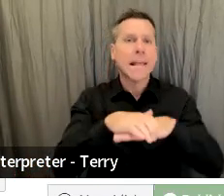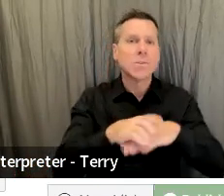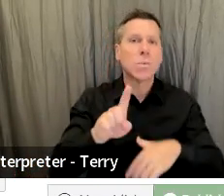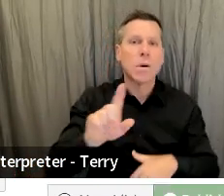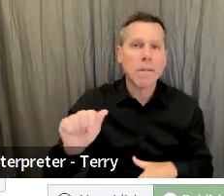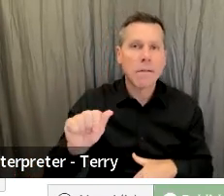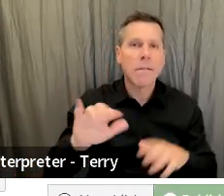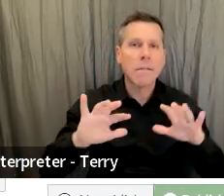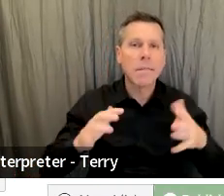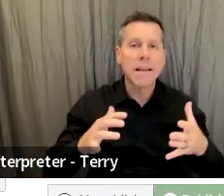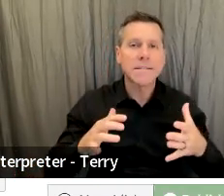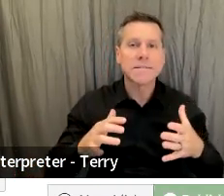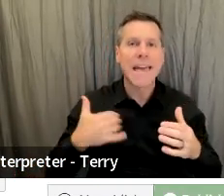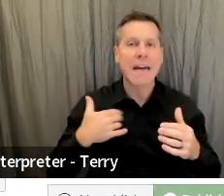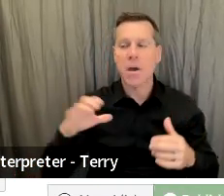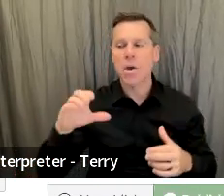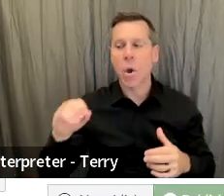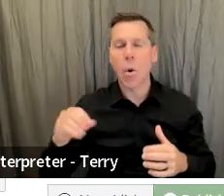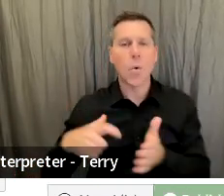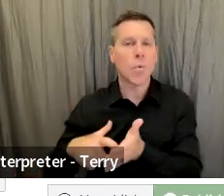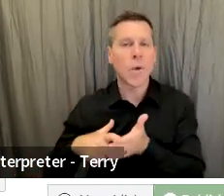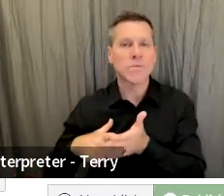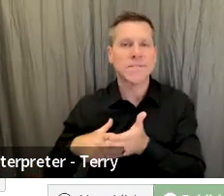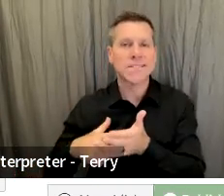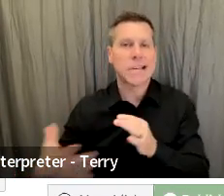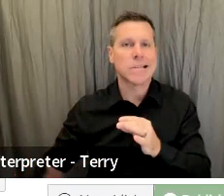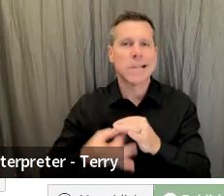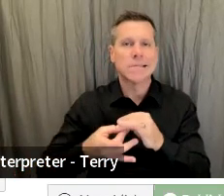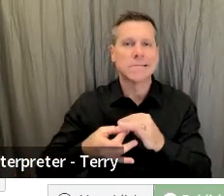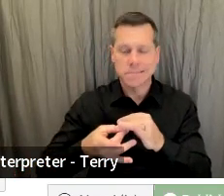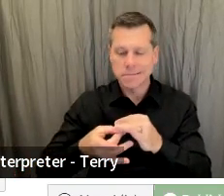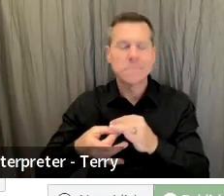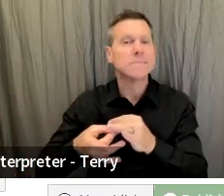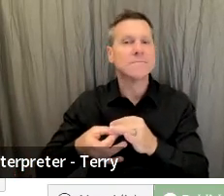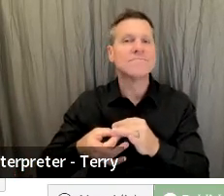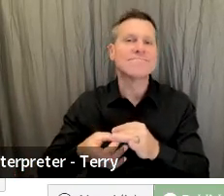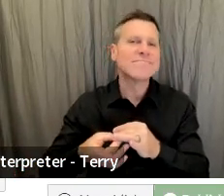that have co requisites attached And these were just cool resources that we wanted to include. So this isn't stuff